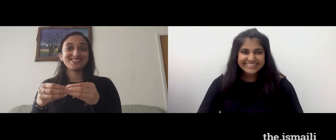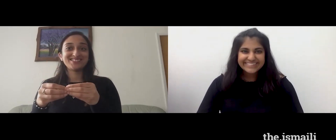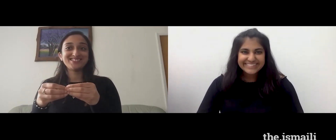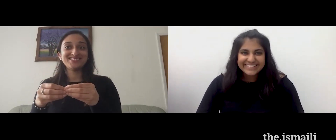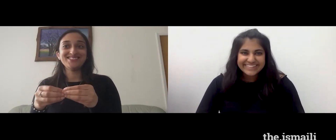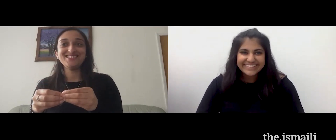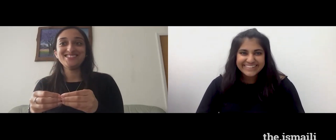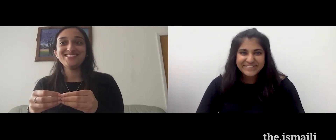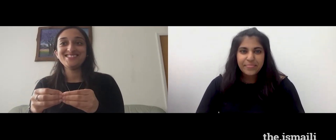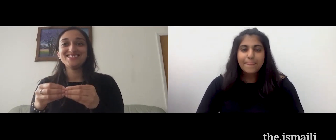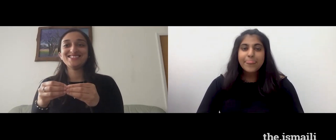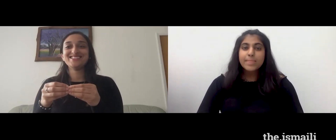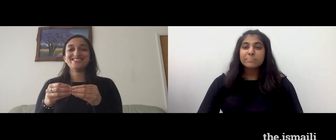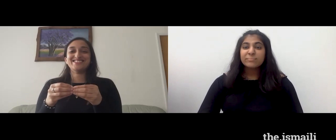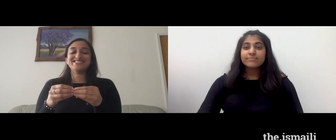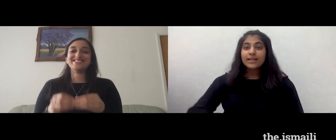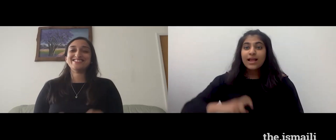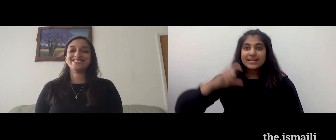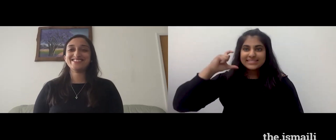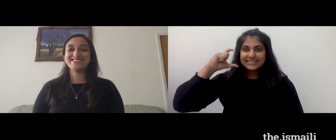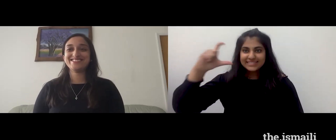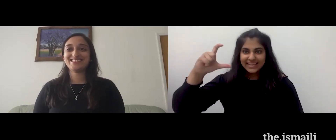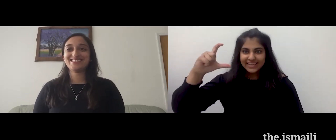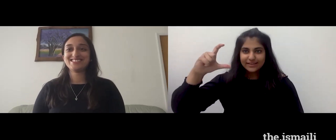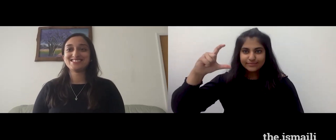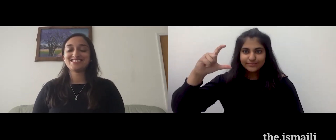"B" "C"